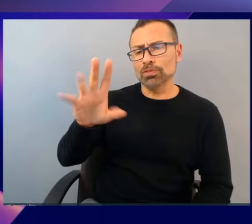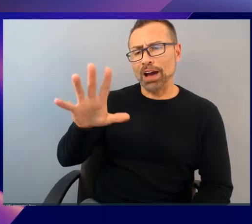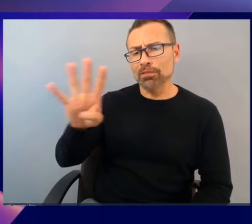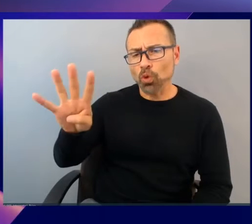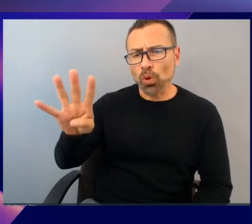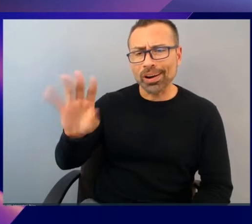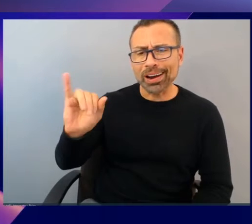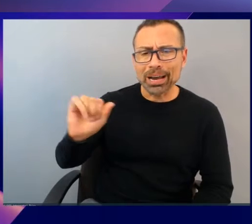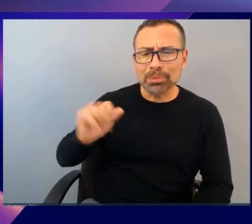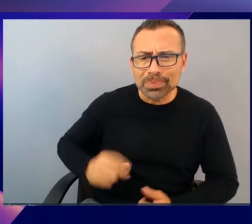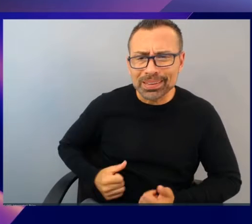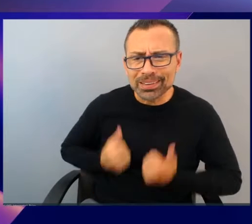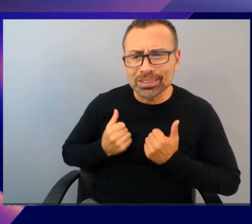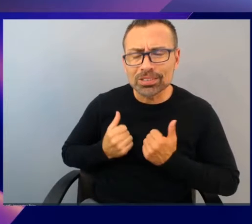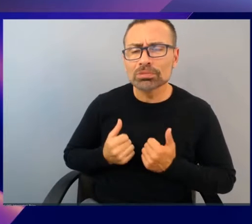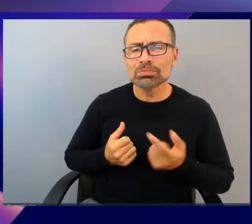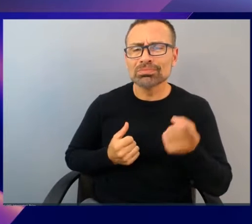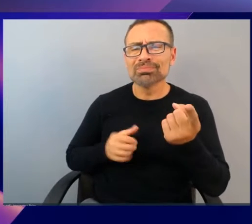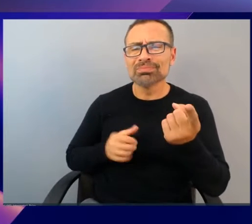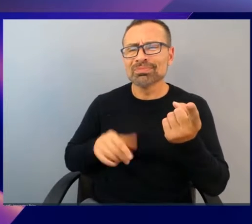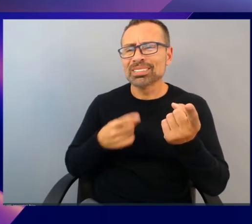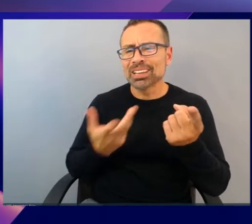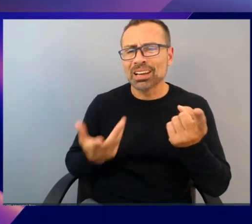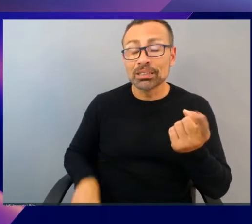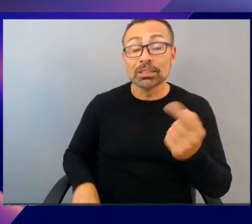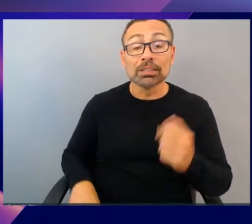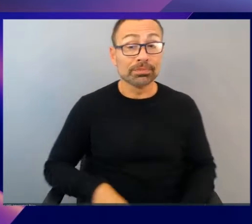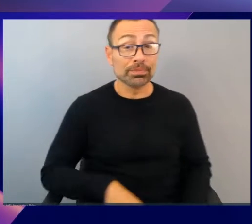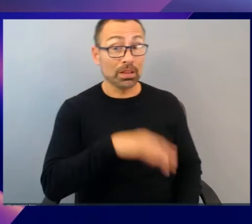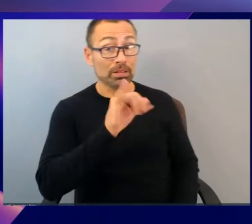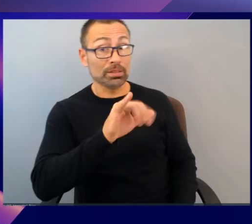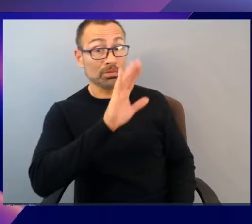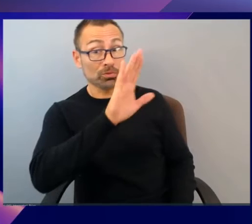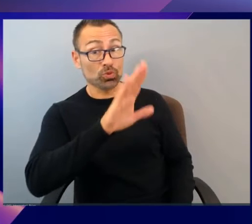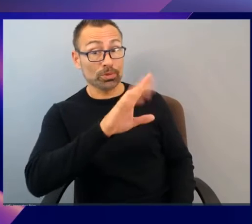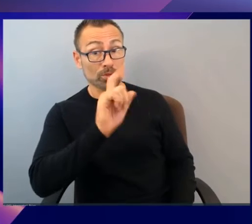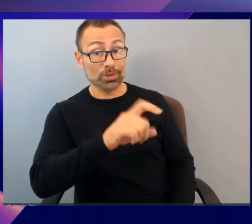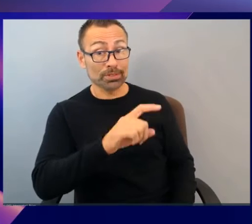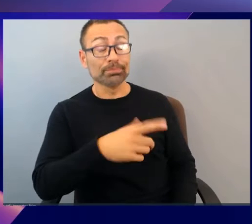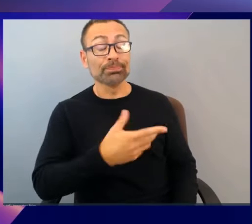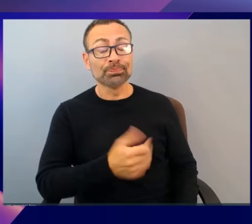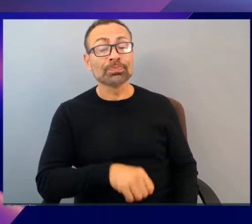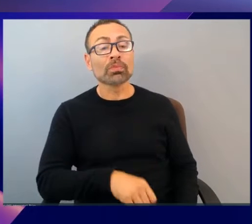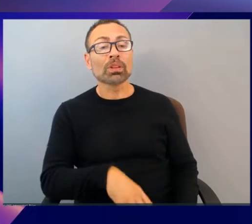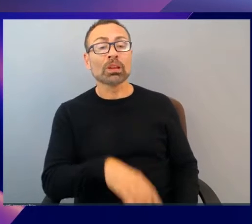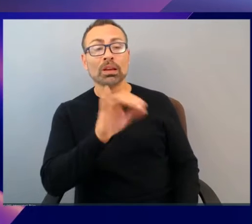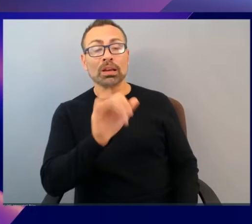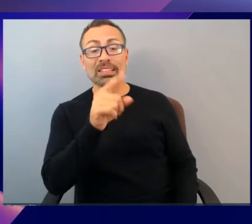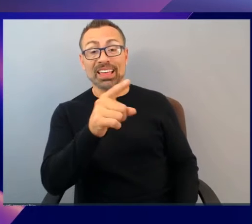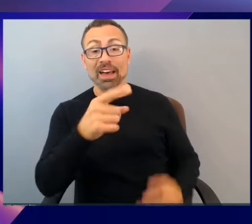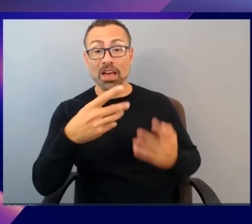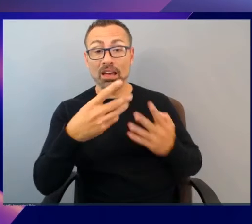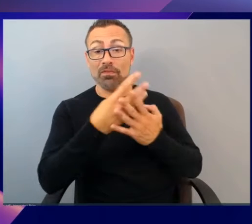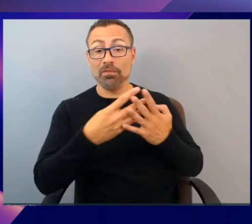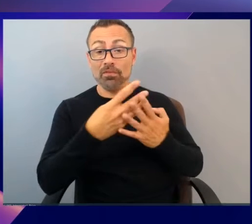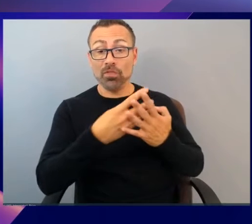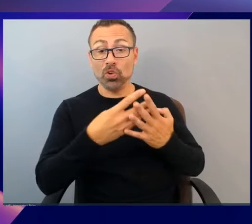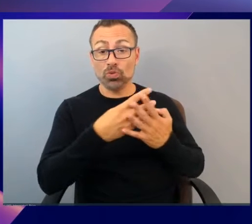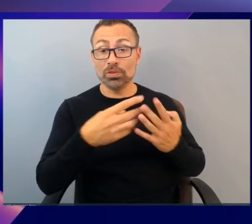What exactly is that filter there? Yeah, that's a great question, Mohammed. So that filter is actually for the IP address